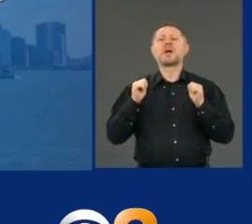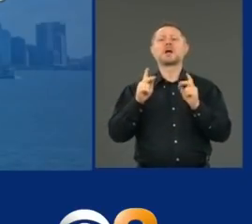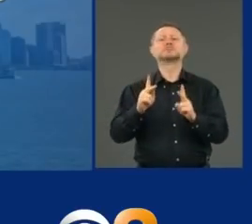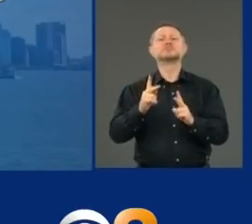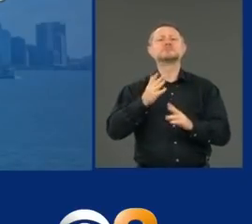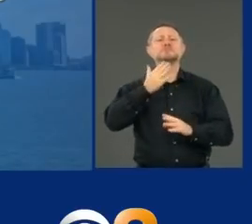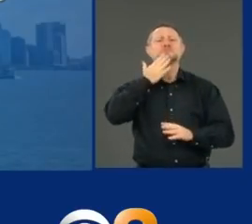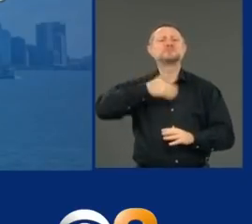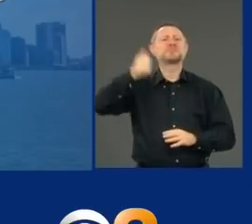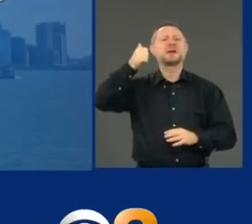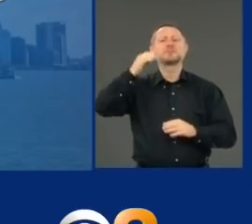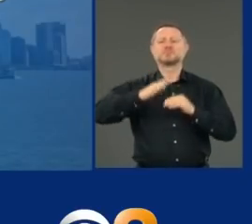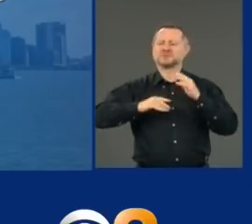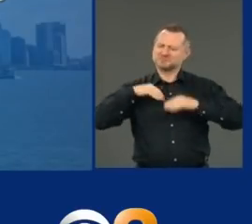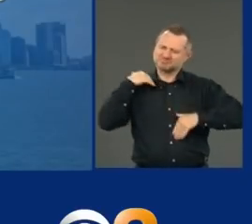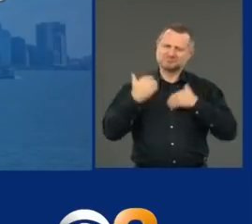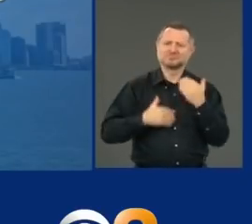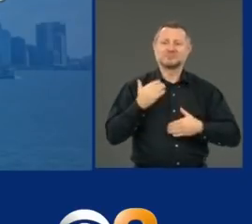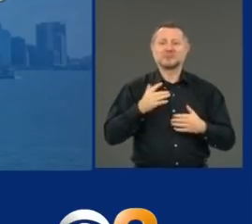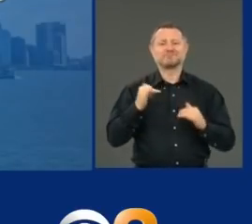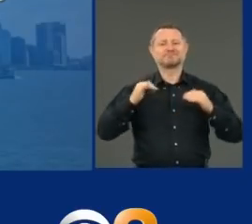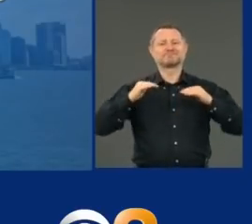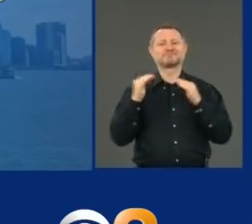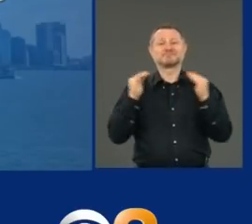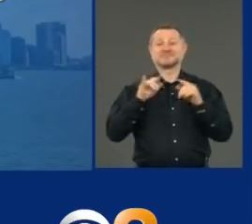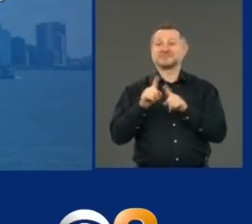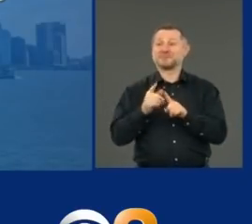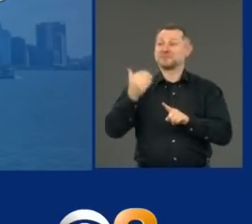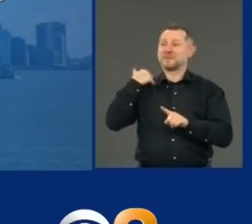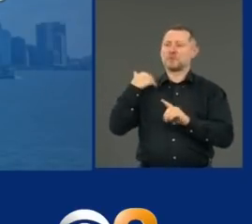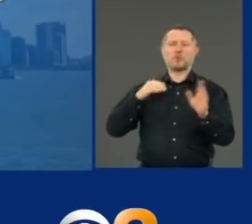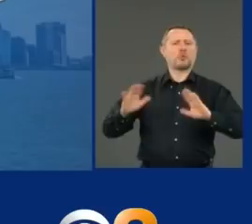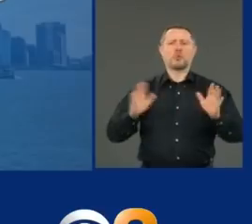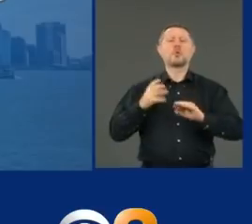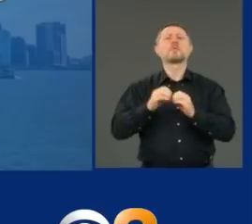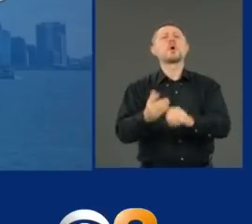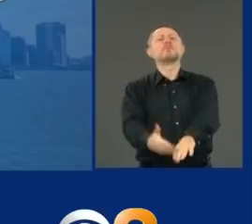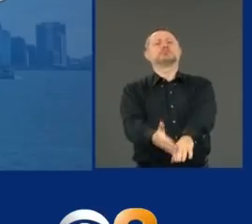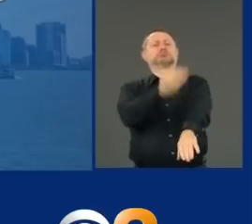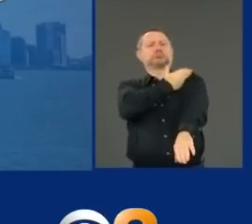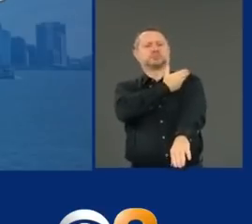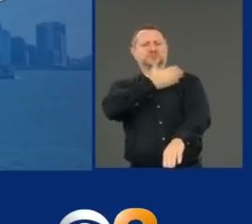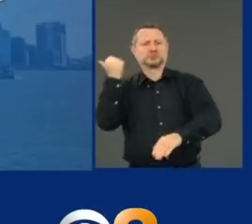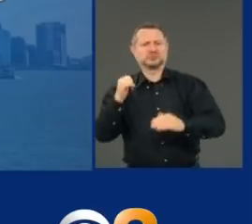WHEN WE FINISH GETTING THROUGH THIS, WHICH WE ARE, WE HAVE TO START TALKING ABOUT BUILDING